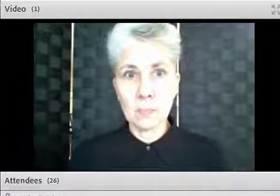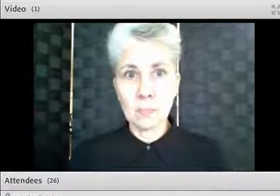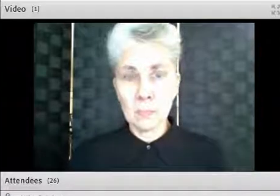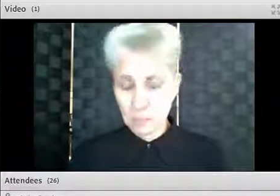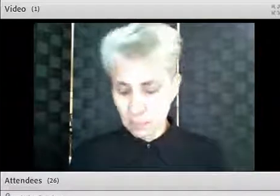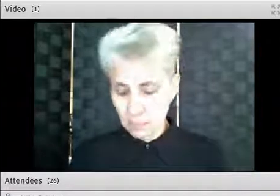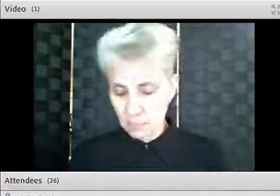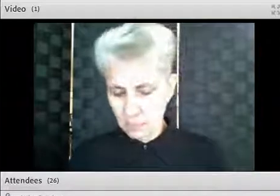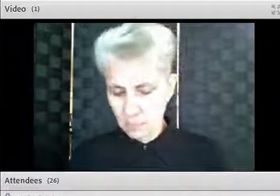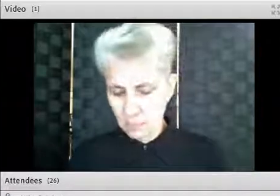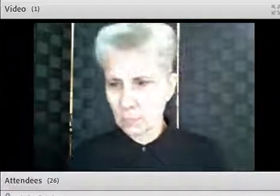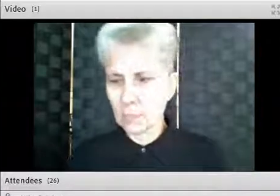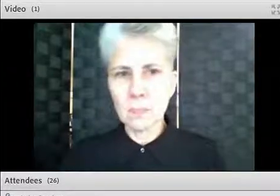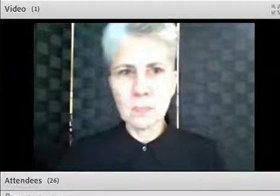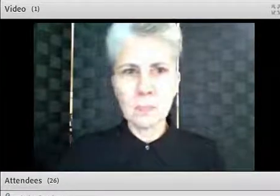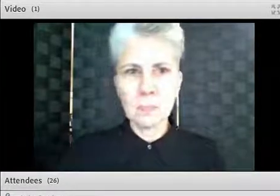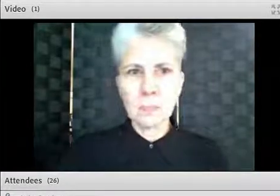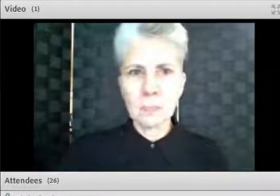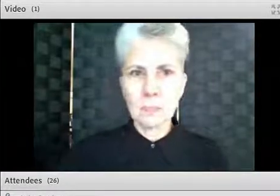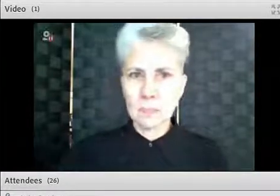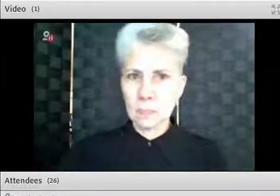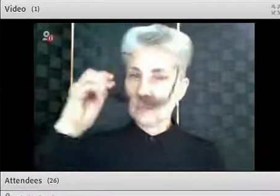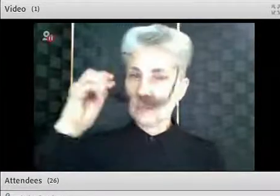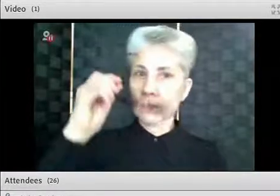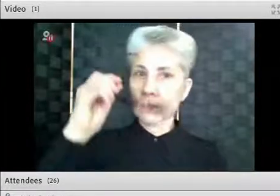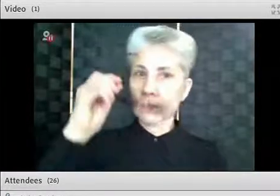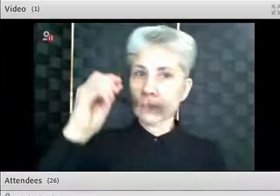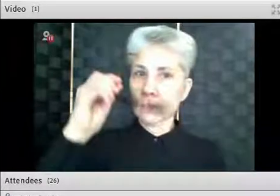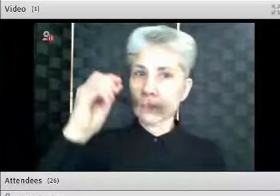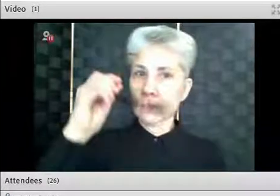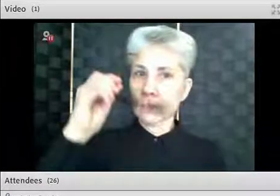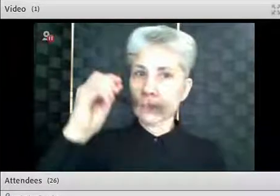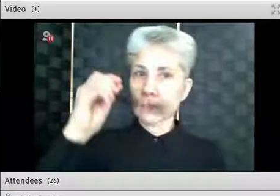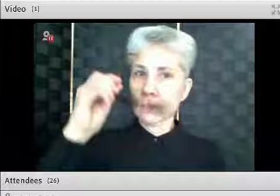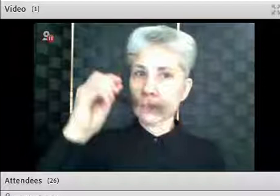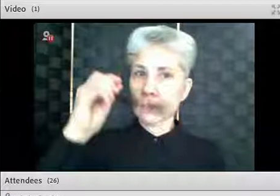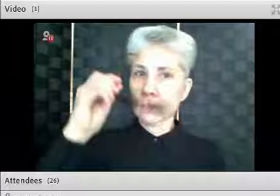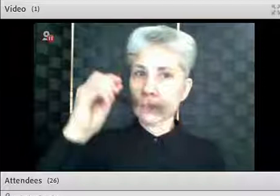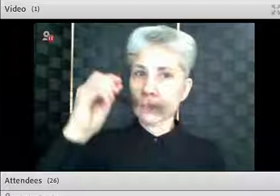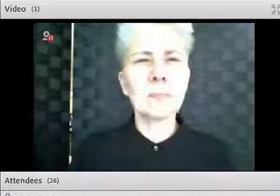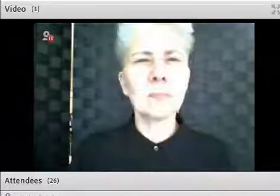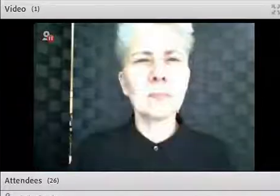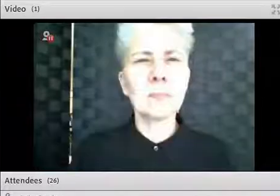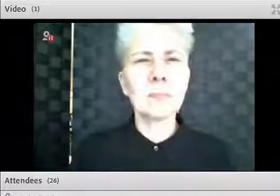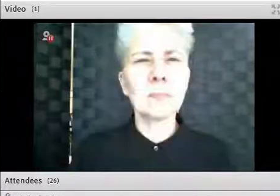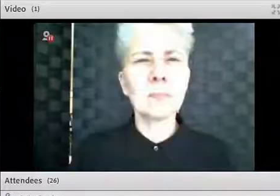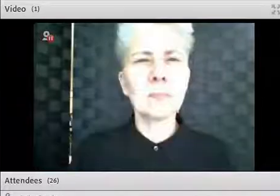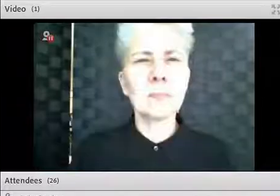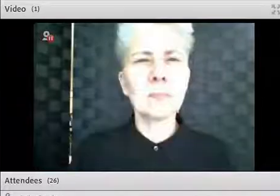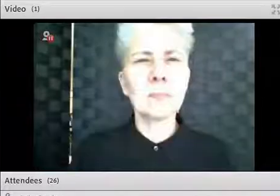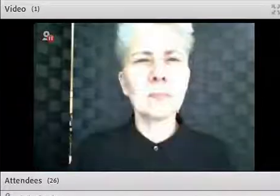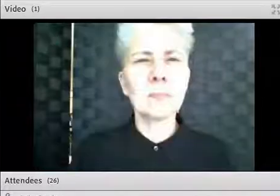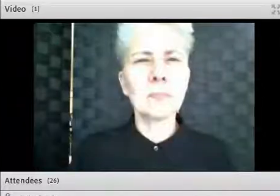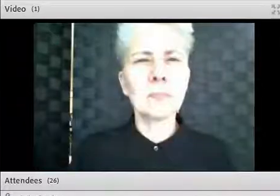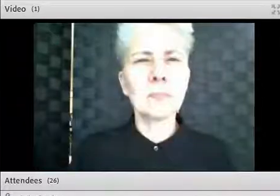and that just kind of depends on how many concurrent users you have that -- Sorry, I can't speak.